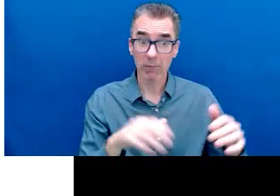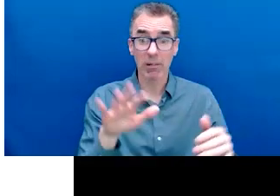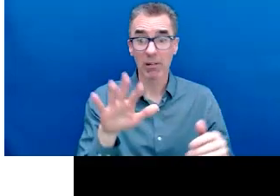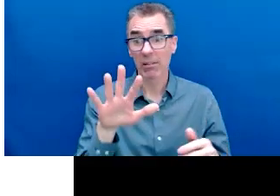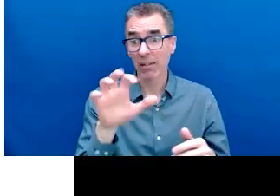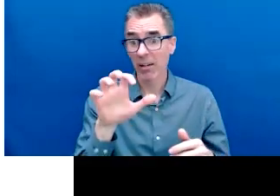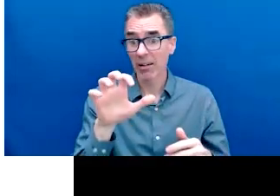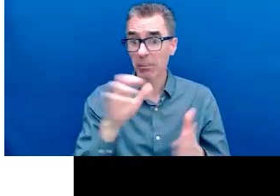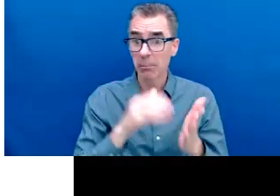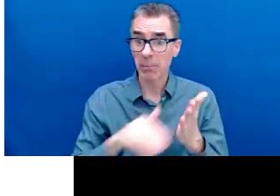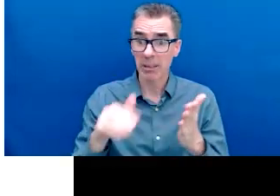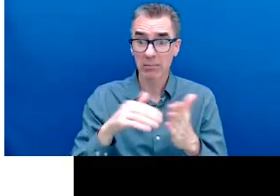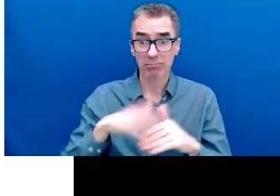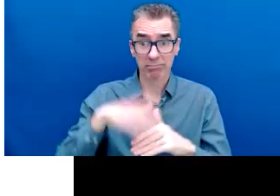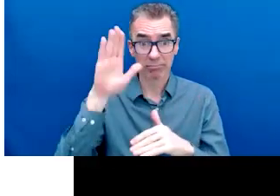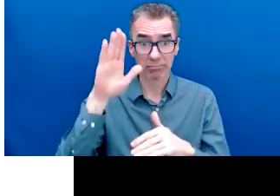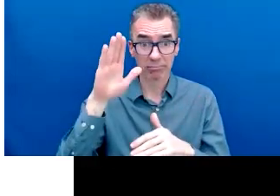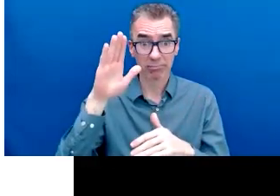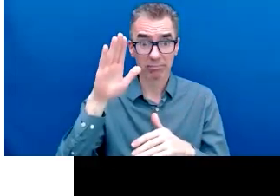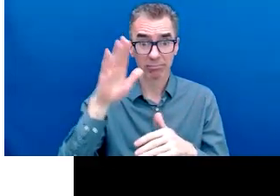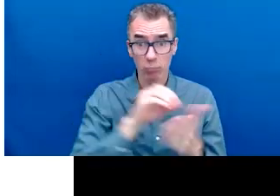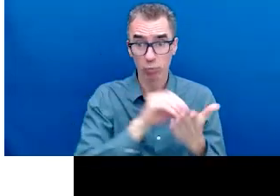So I would say if you are not,